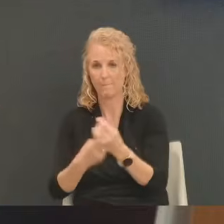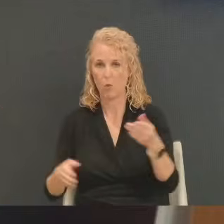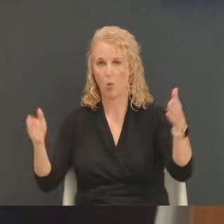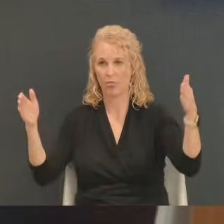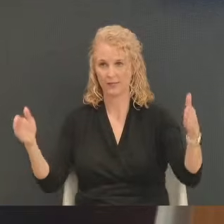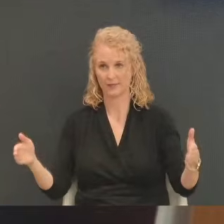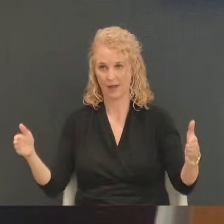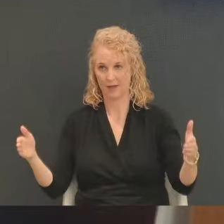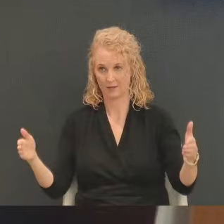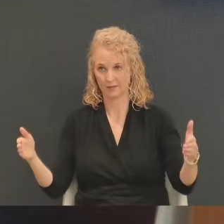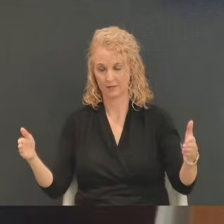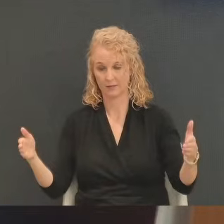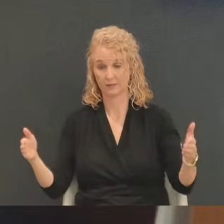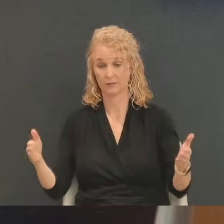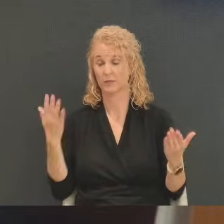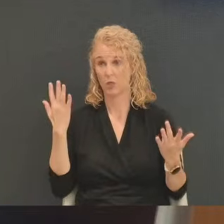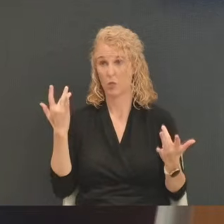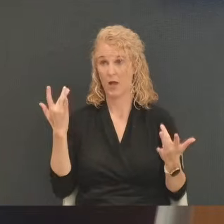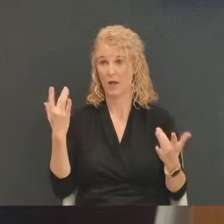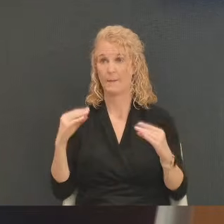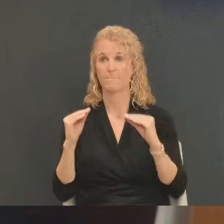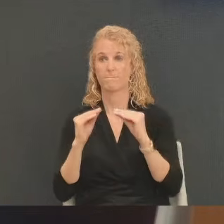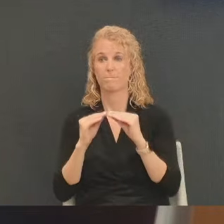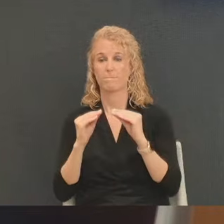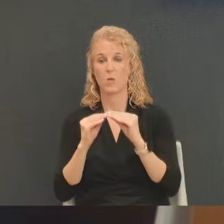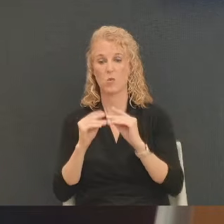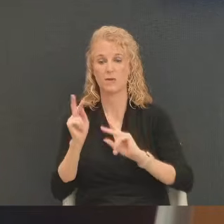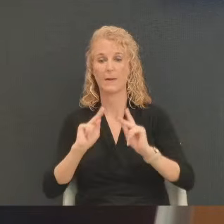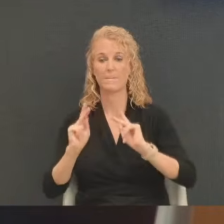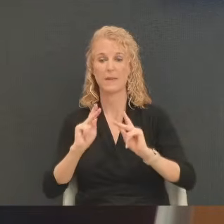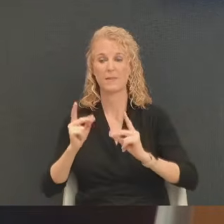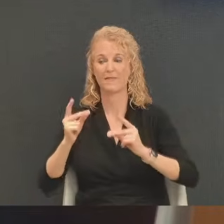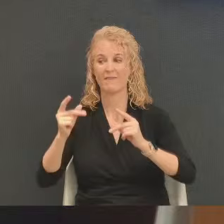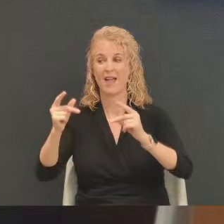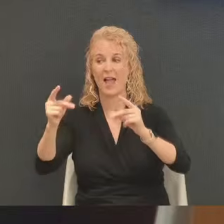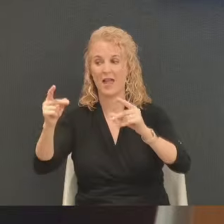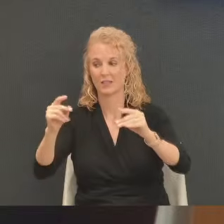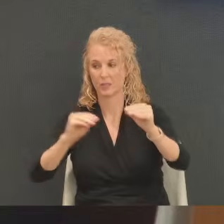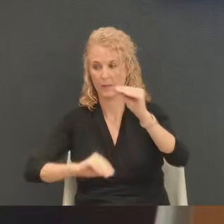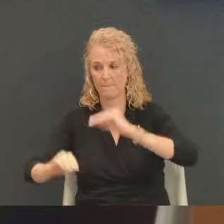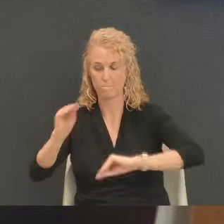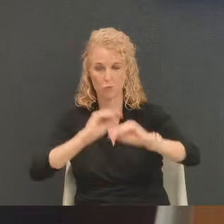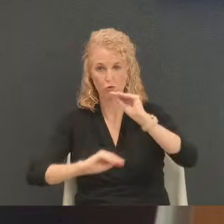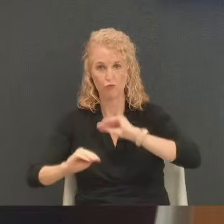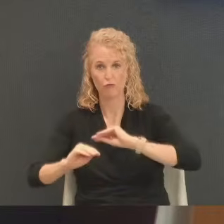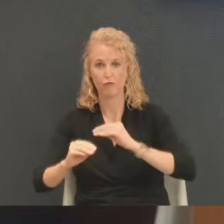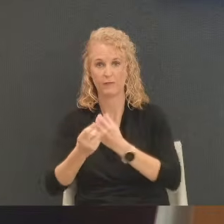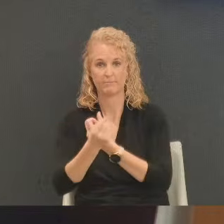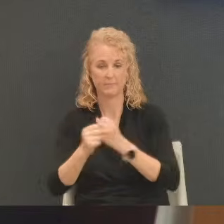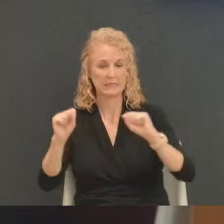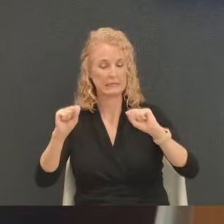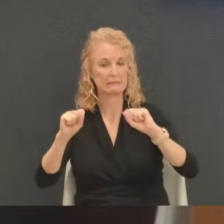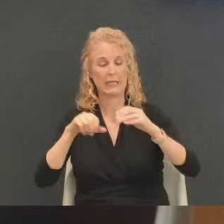facilitate more quicker, more convenient and safer access all the way up the stadium from the ground